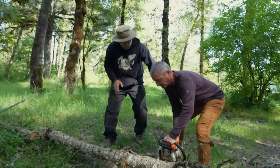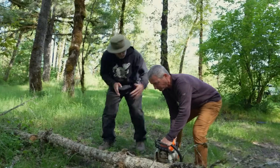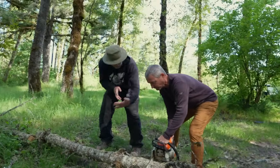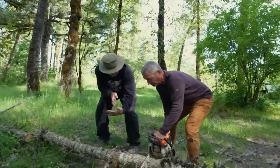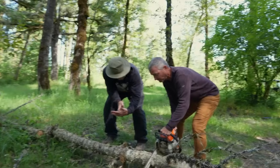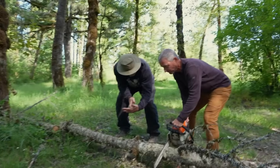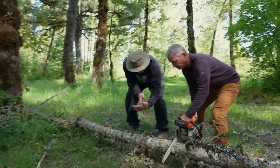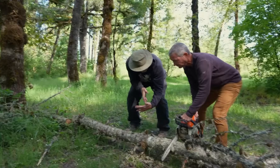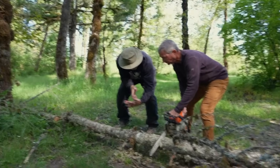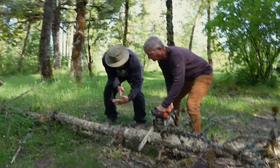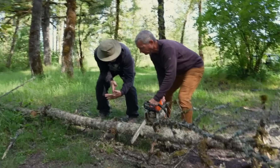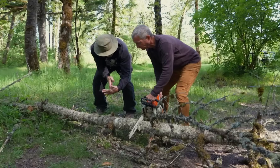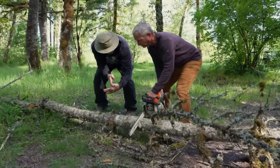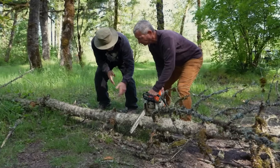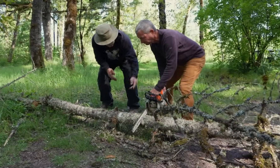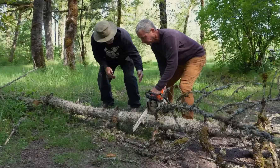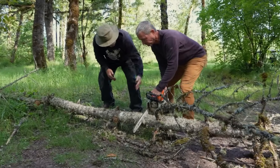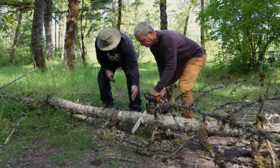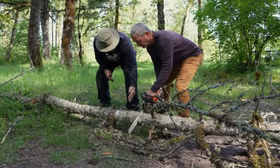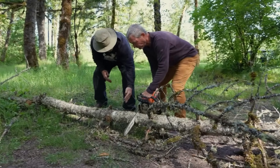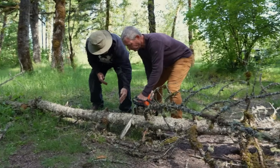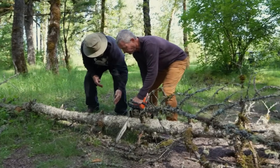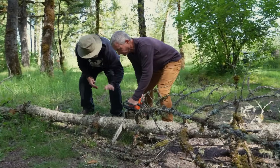Face it toward the ground.